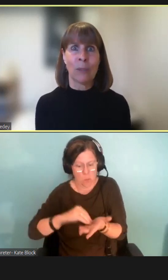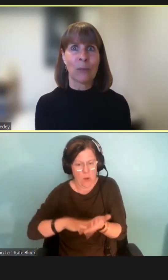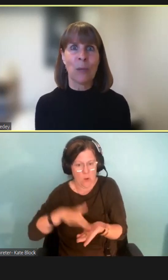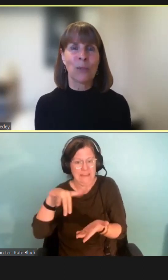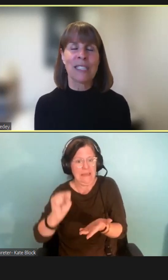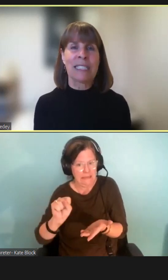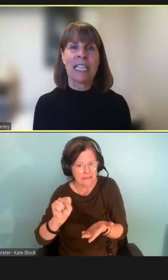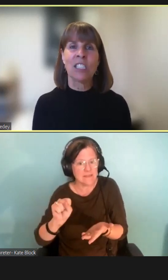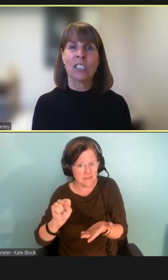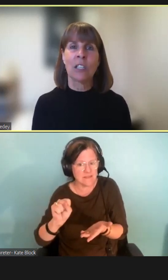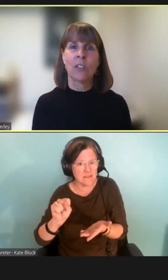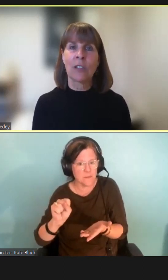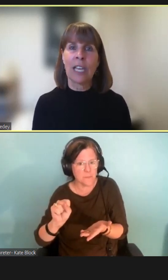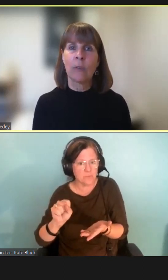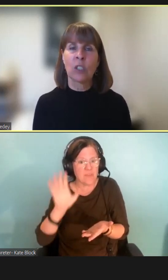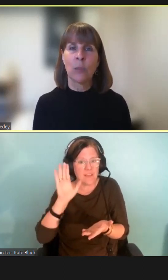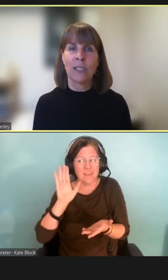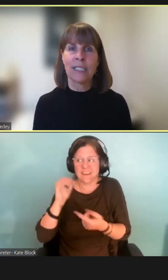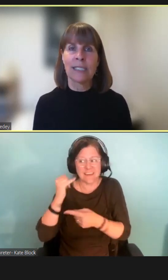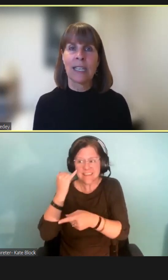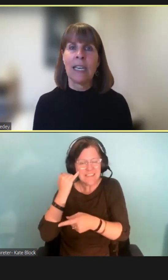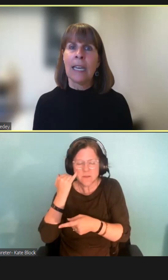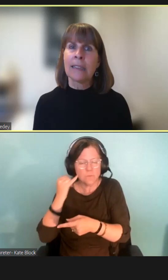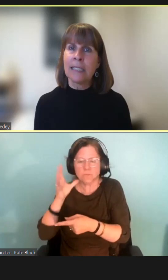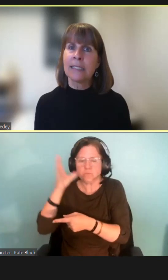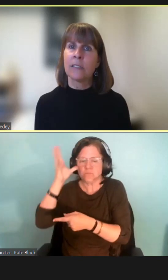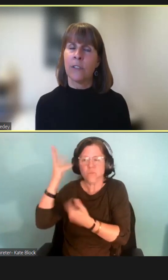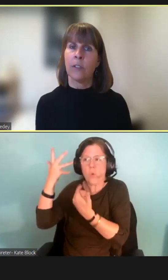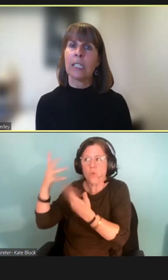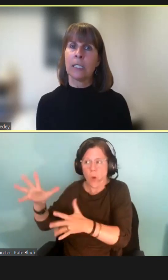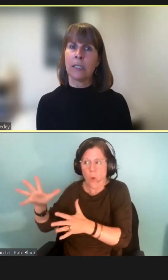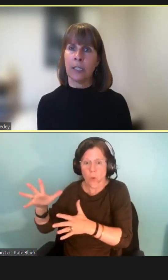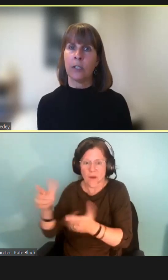underrepresentation of their language abilities unless it's very clear as